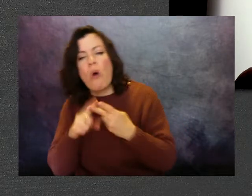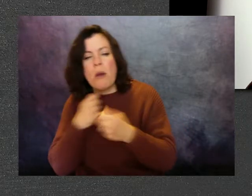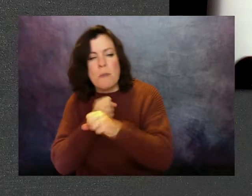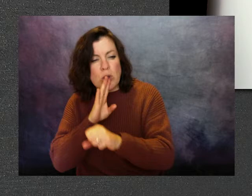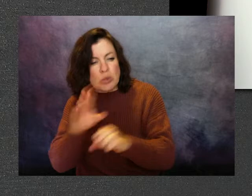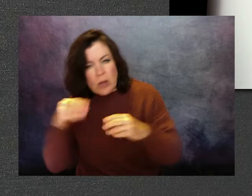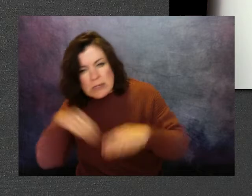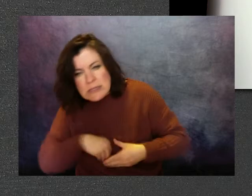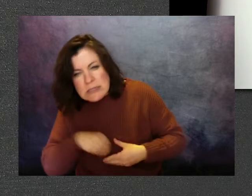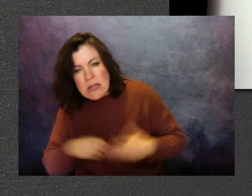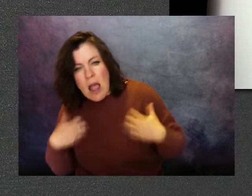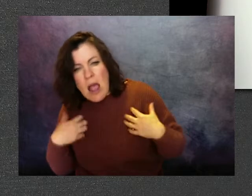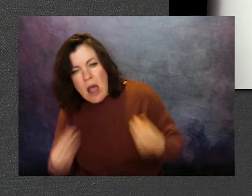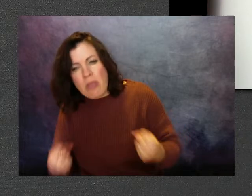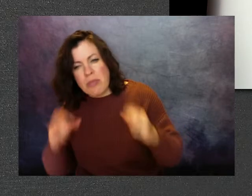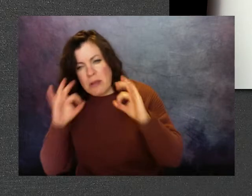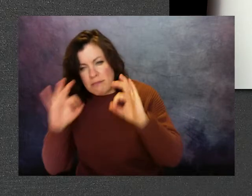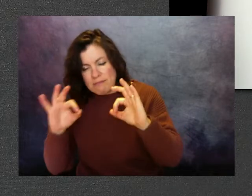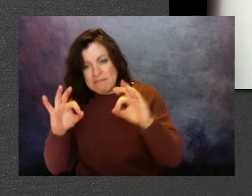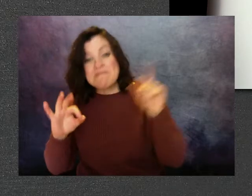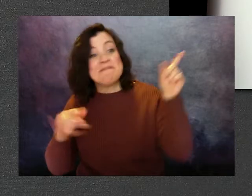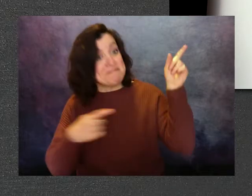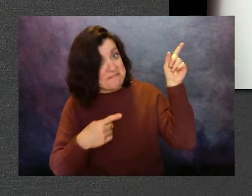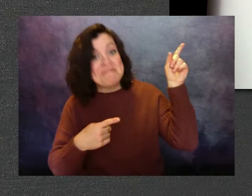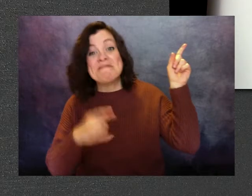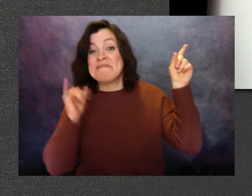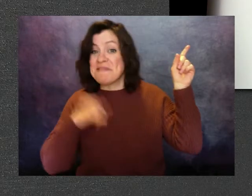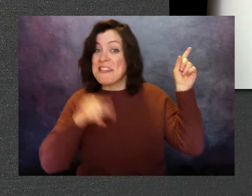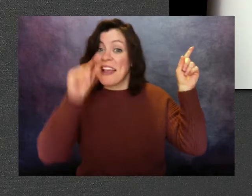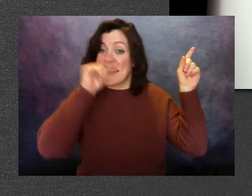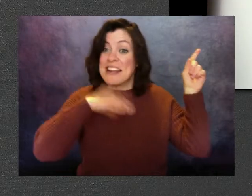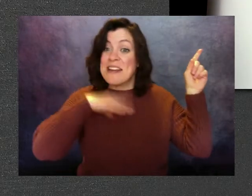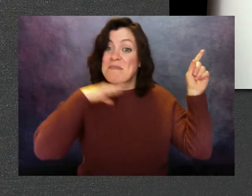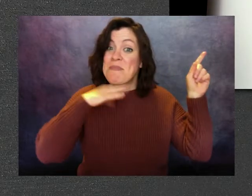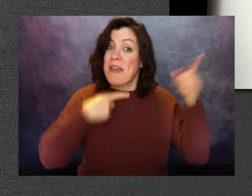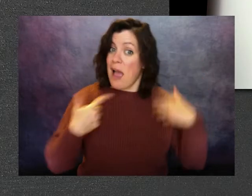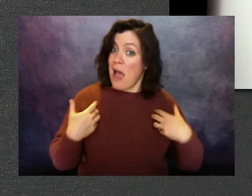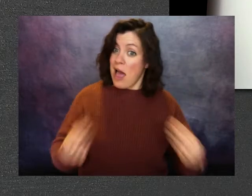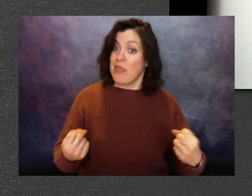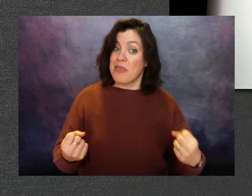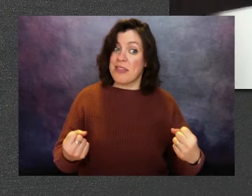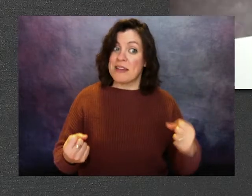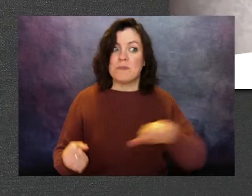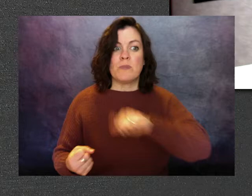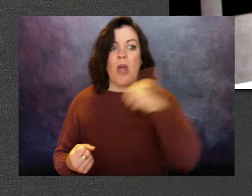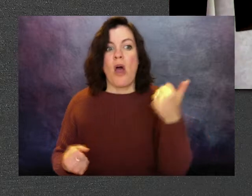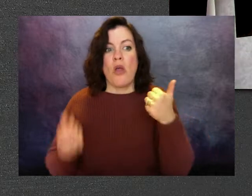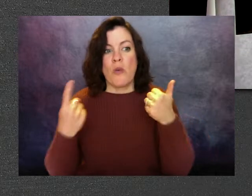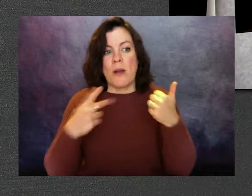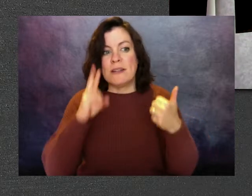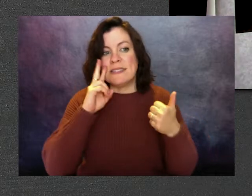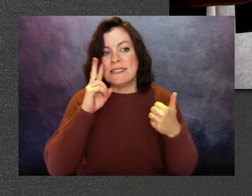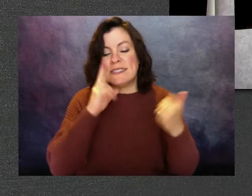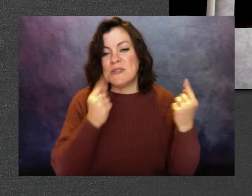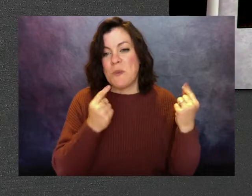So there's nothing wrong with this guinea pig. I have another X-ray. See if you can figure out what kind of animal this one is.